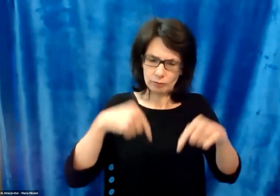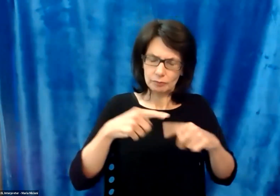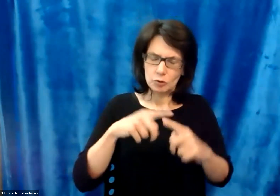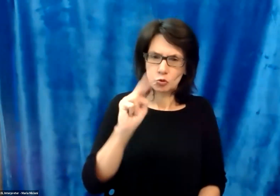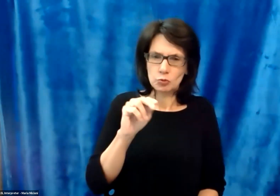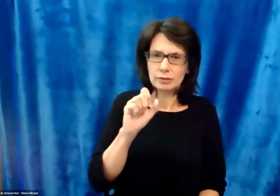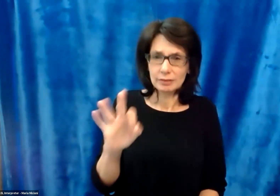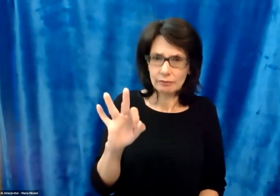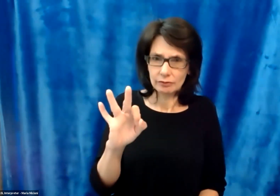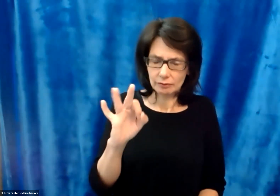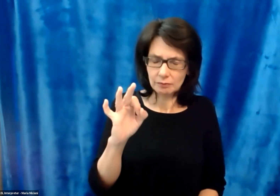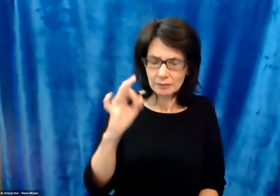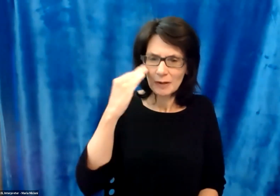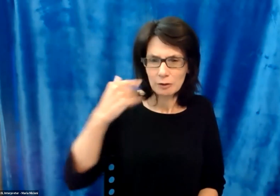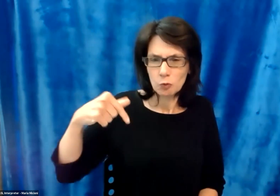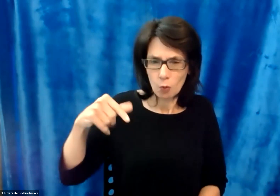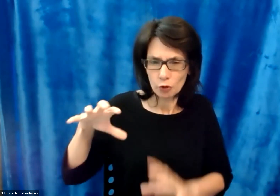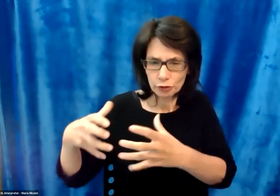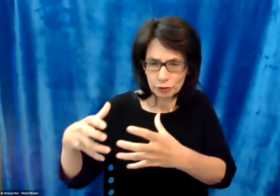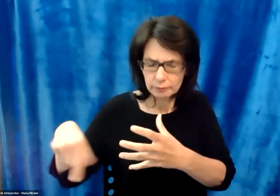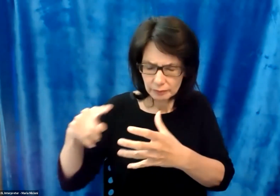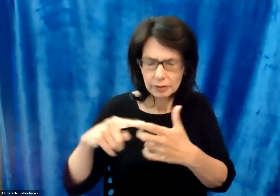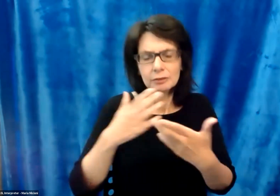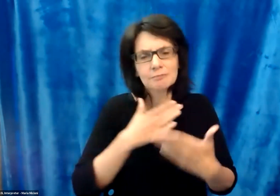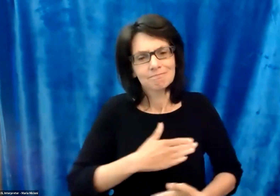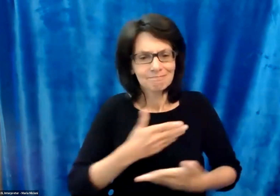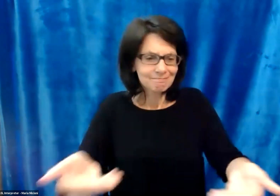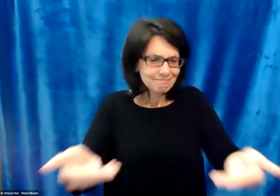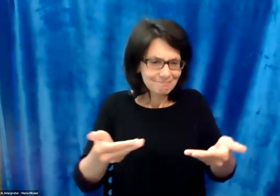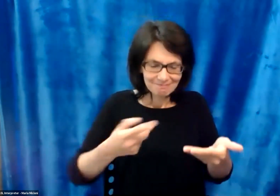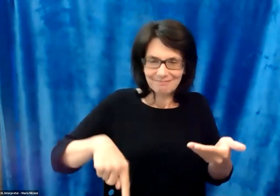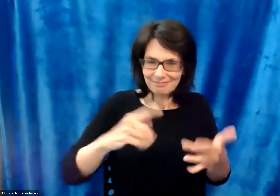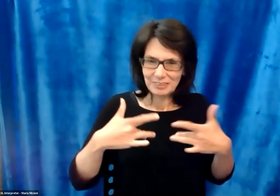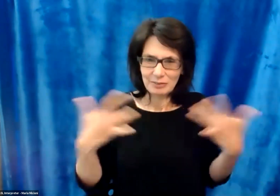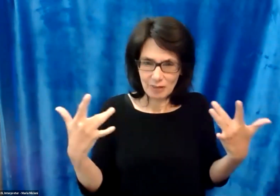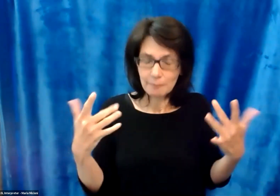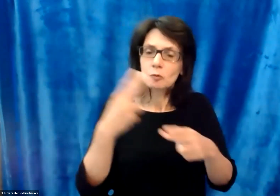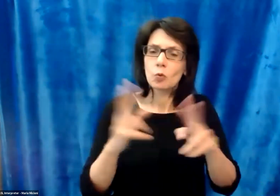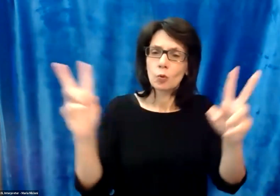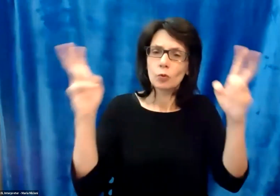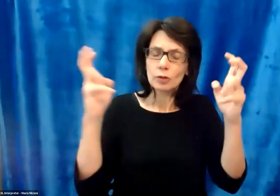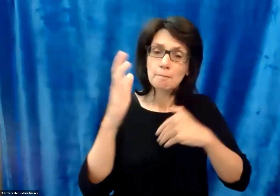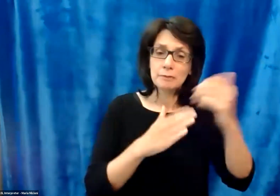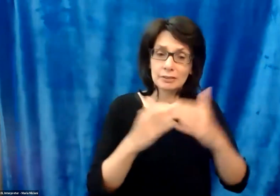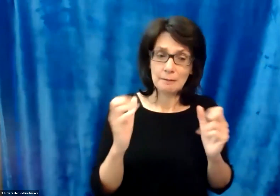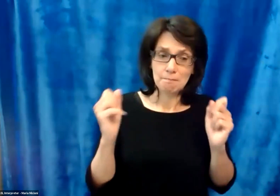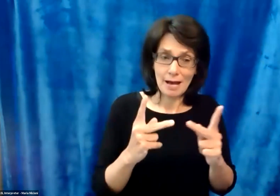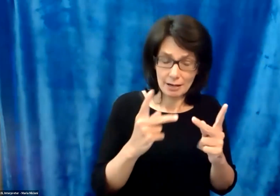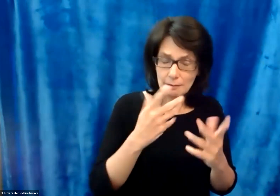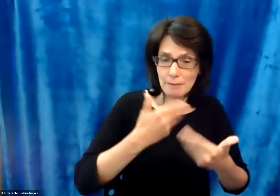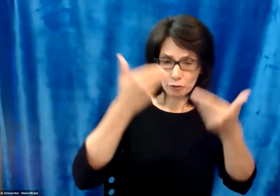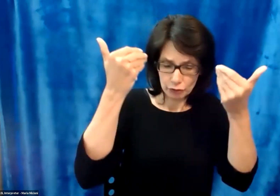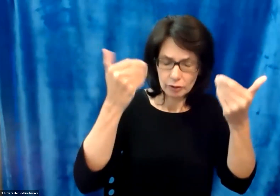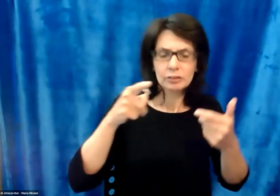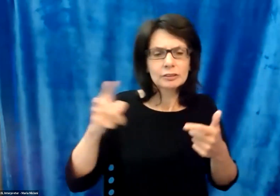Asma Maladwala - UNICEF: And we're very pleased to welcome you all today to the side event on building back better digital accessibility as a tool to support inclusive education.